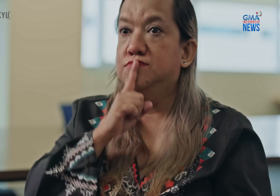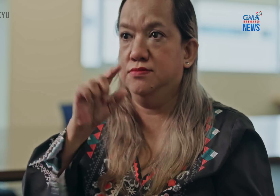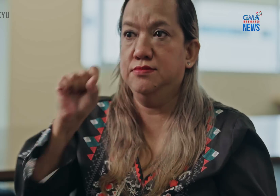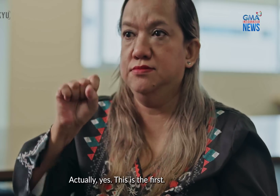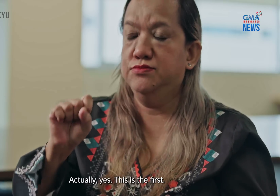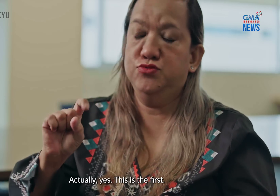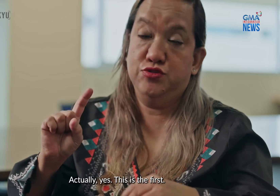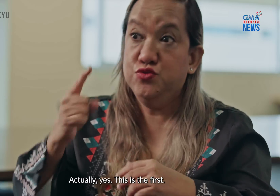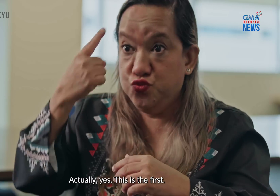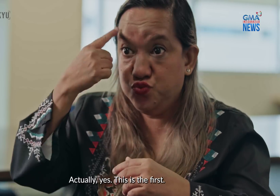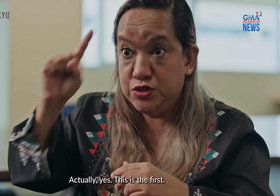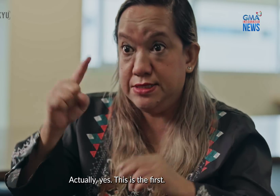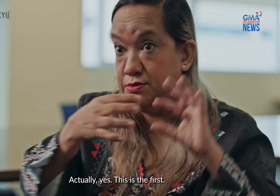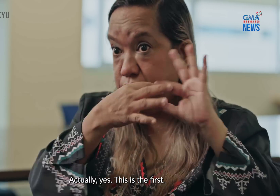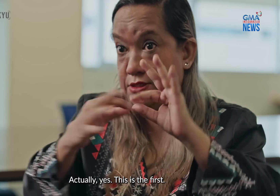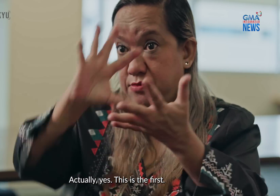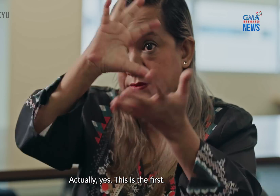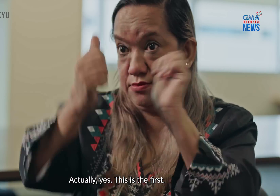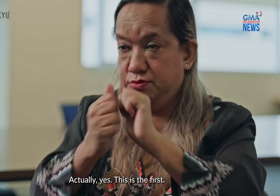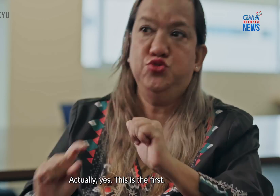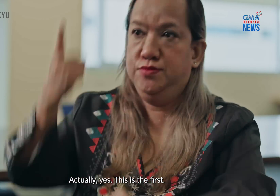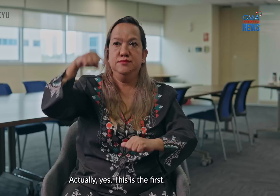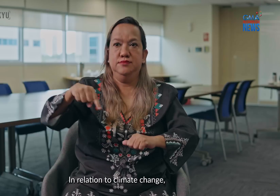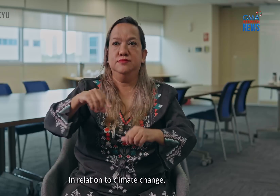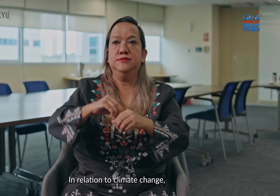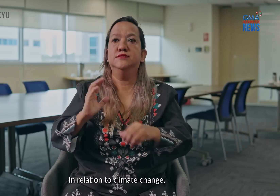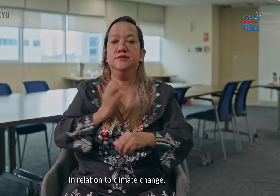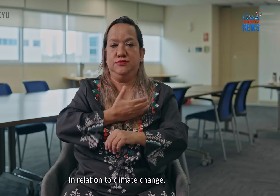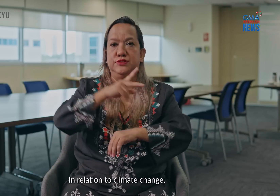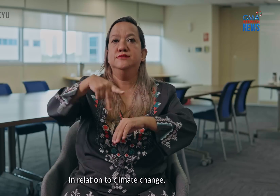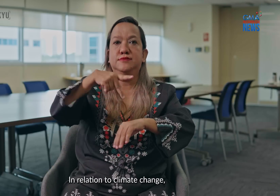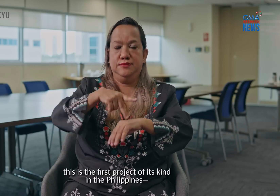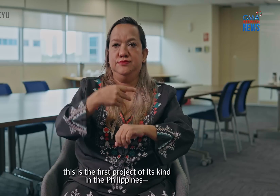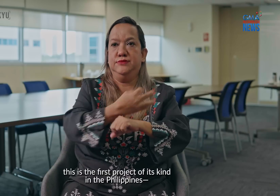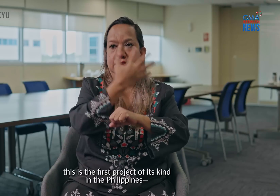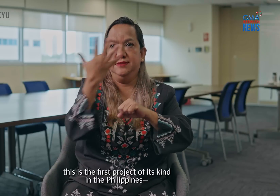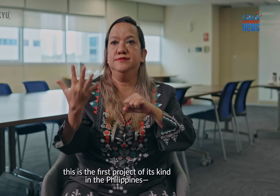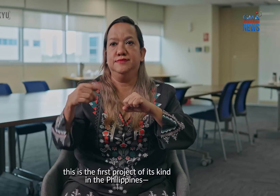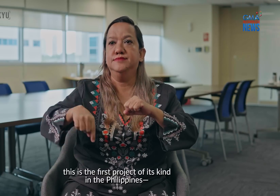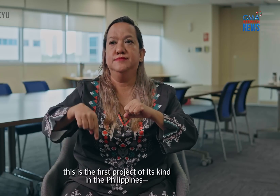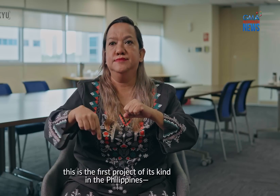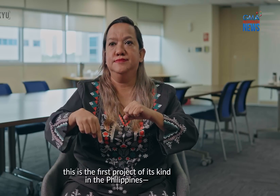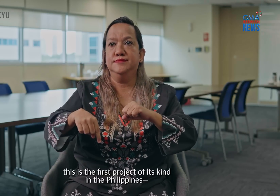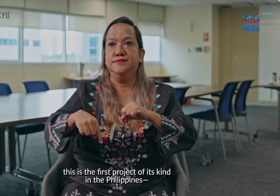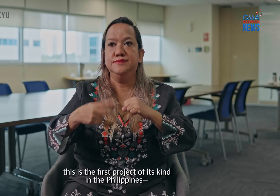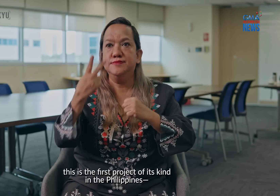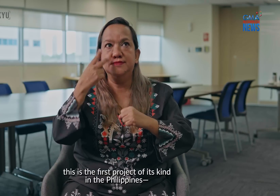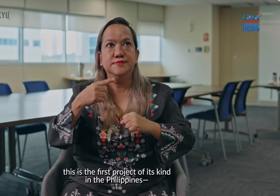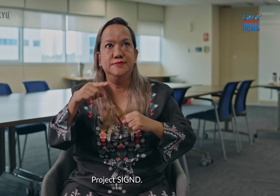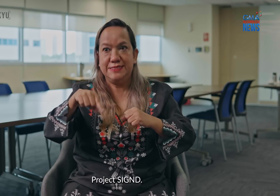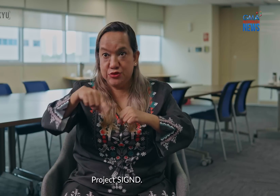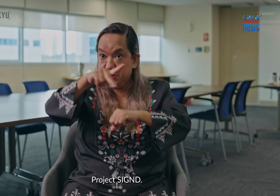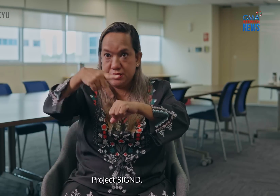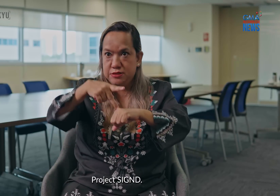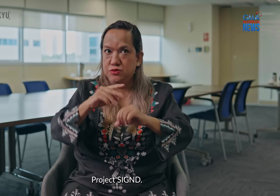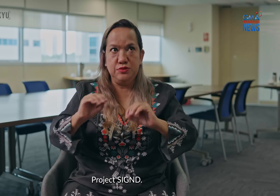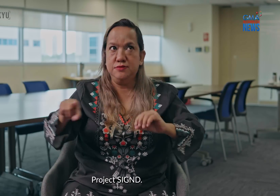we started coordinating with them to ensure the concepts matched the signs.